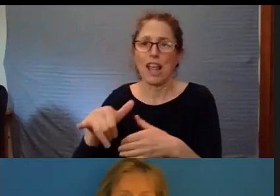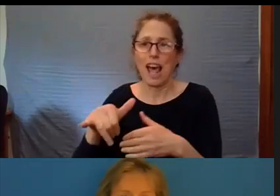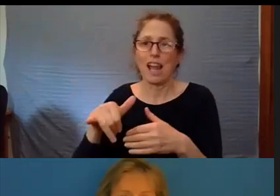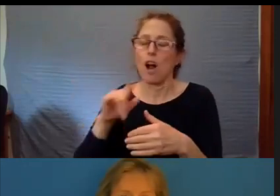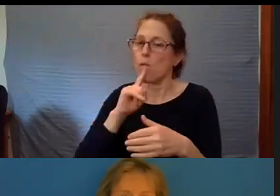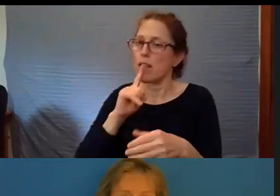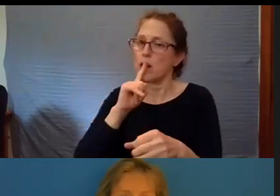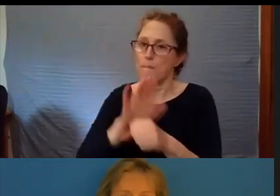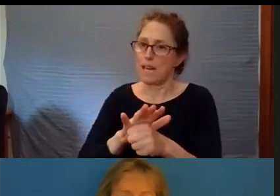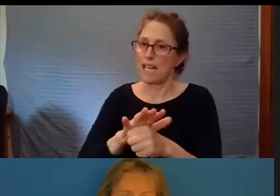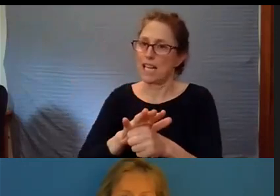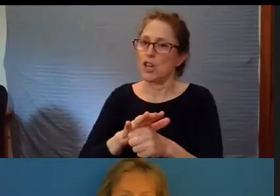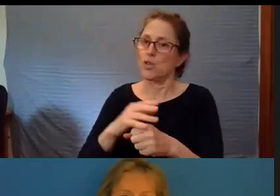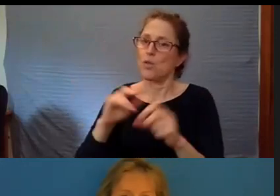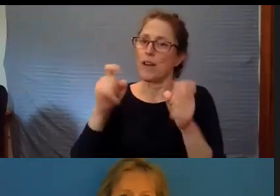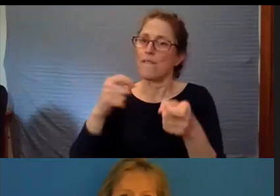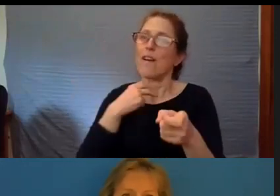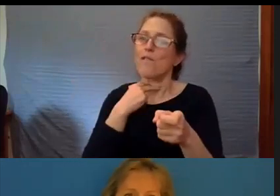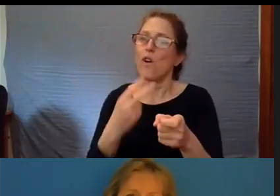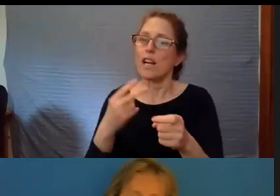marginalized writers and read about